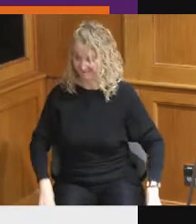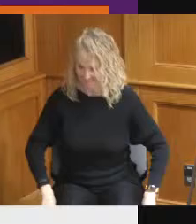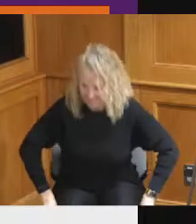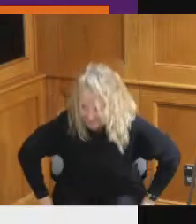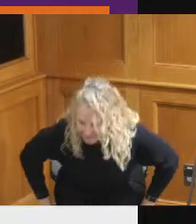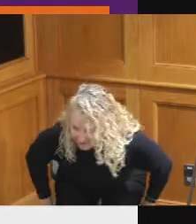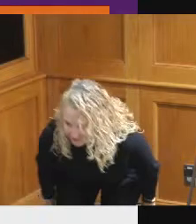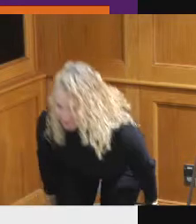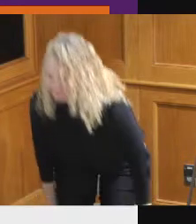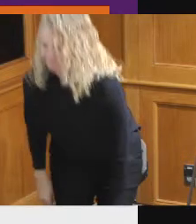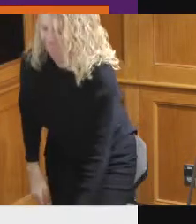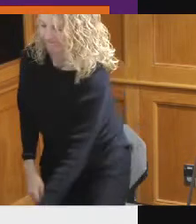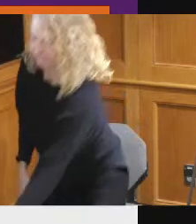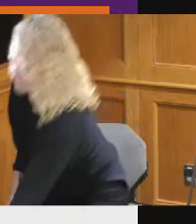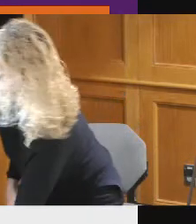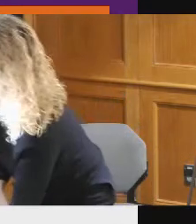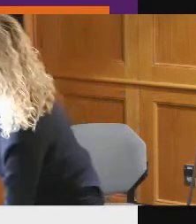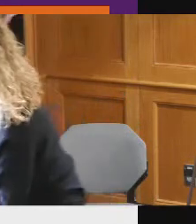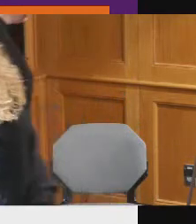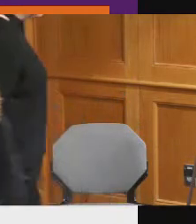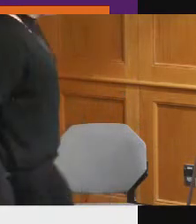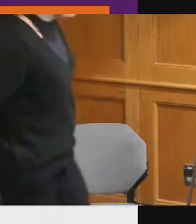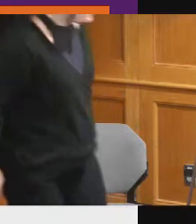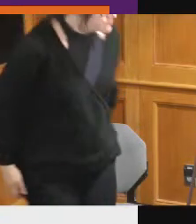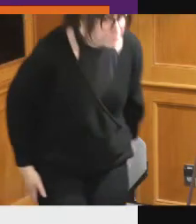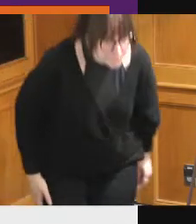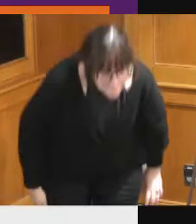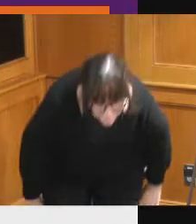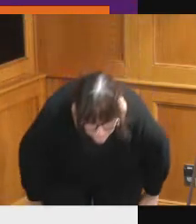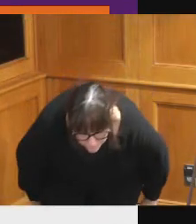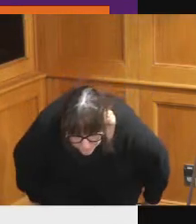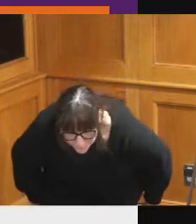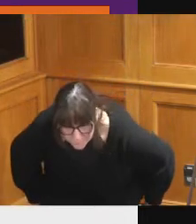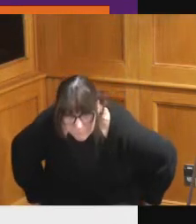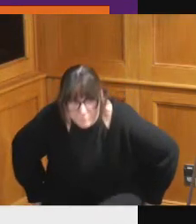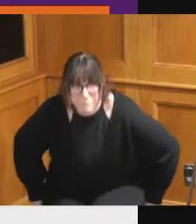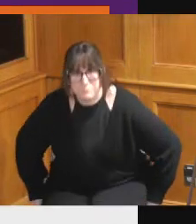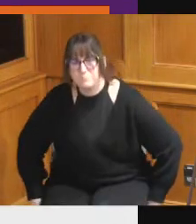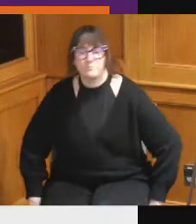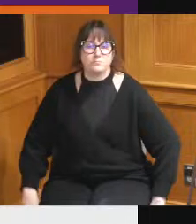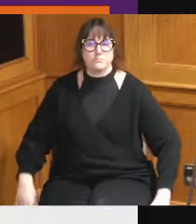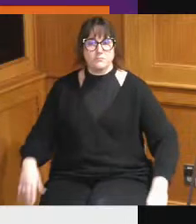know those are just it's it's straightforward but those if you all hadn't said we want disability